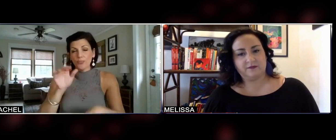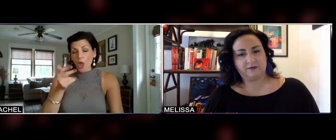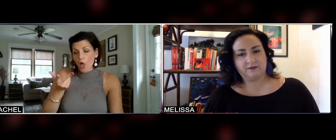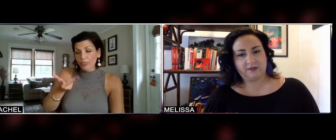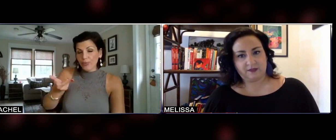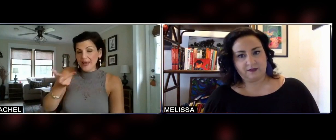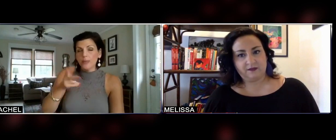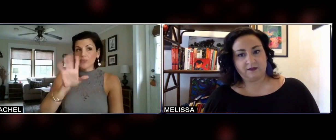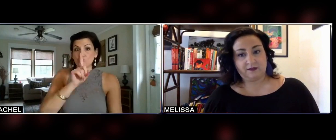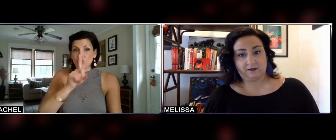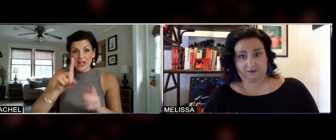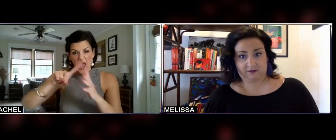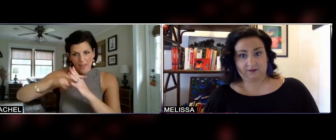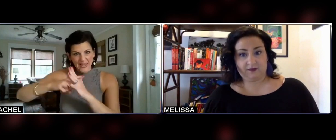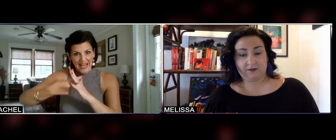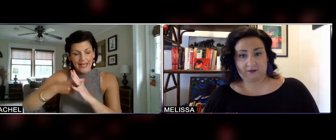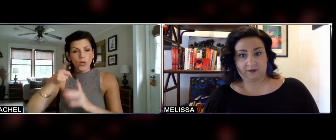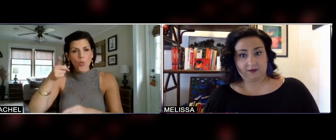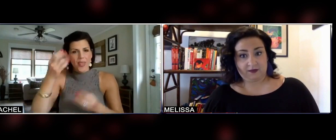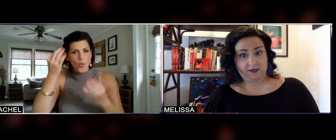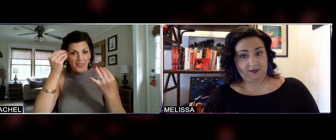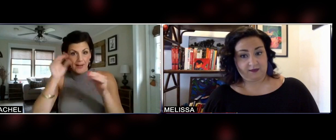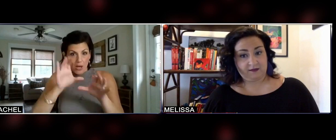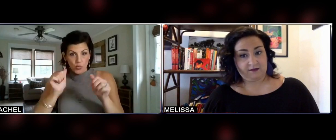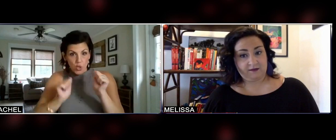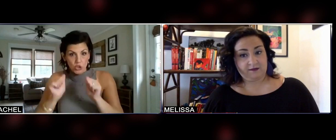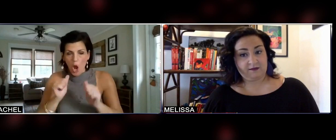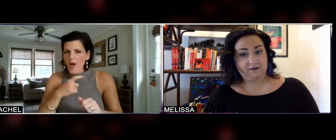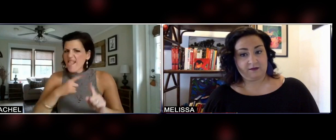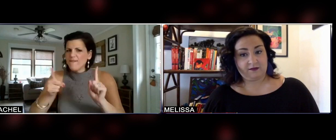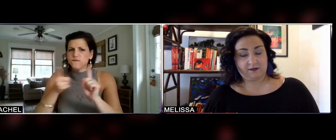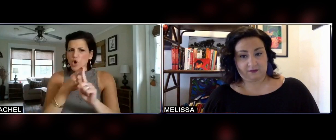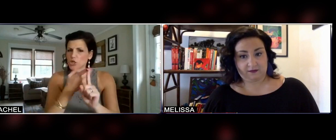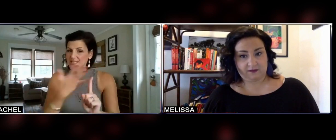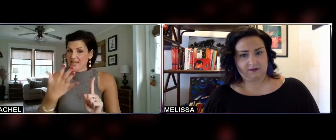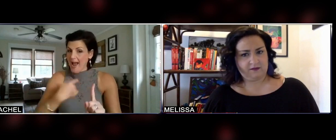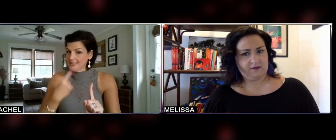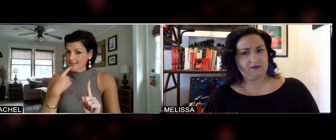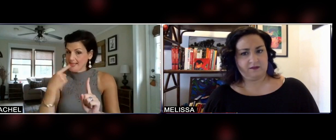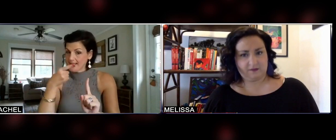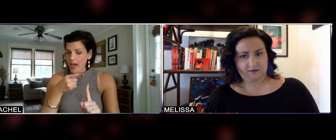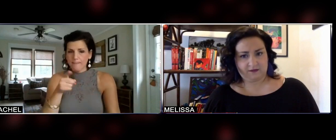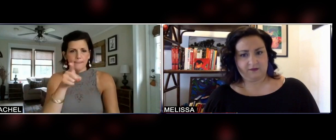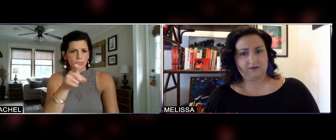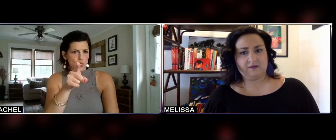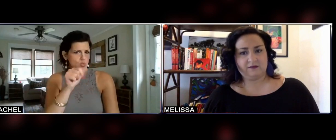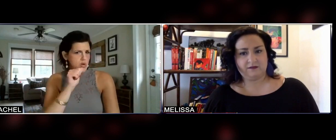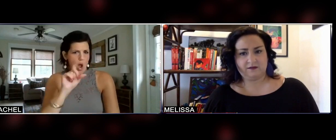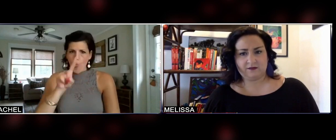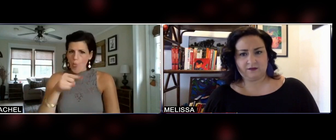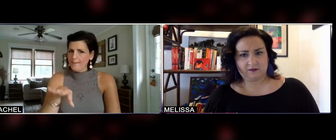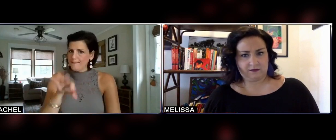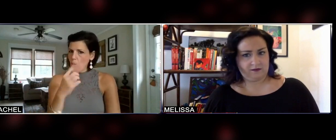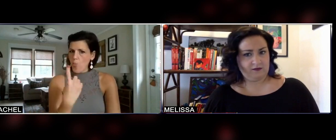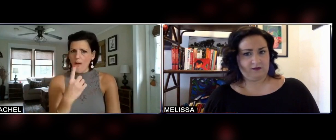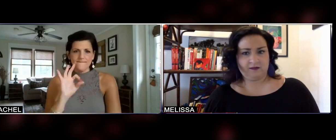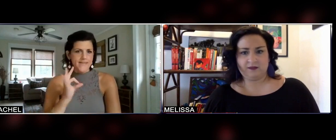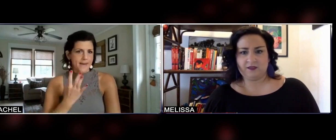One thing, you know, I want to mention is that in the very beginning, they wanted to do a show, so I told them that they couldn't just do ONE family